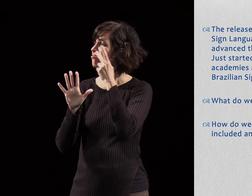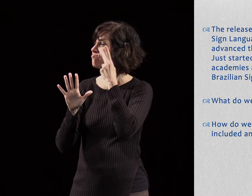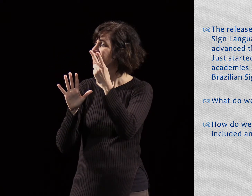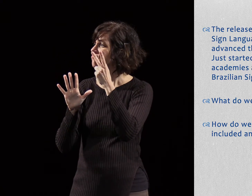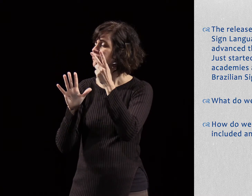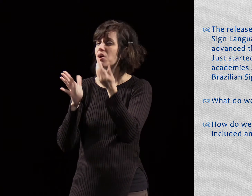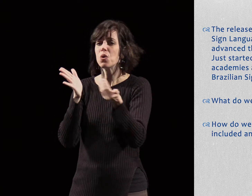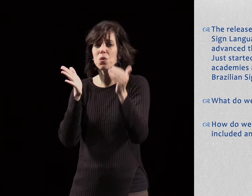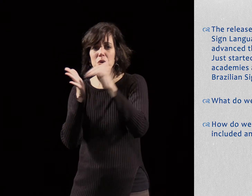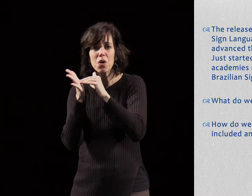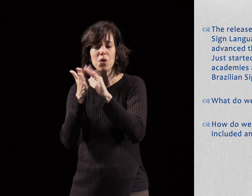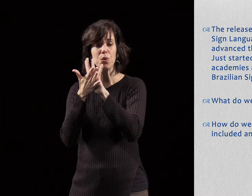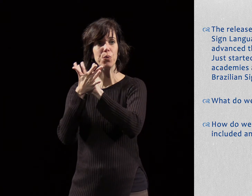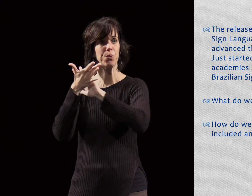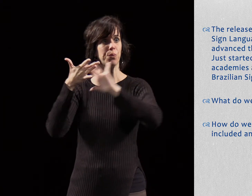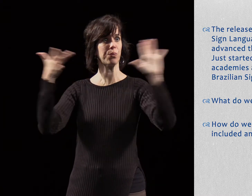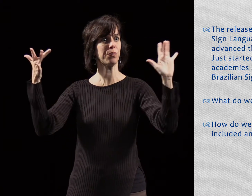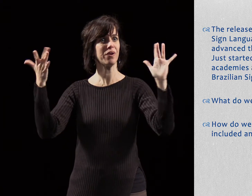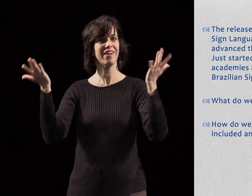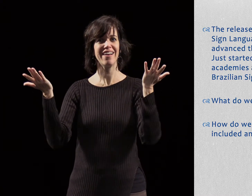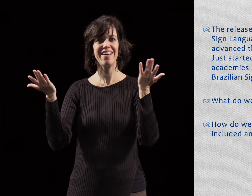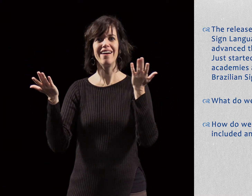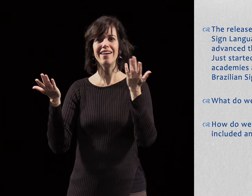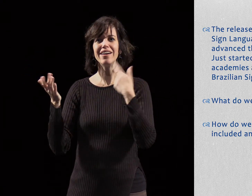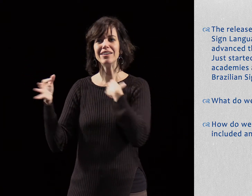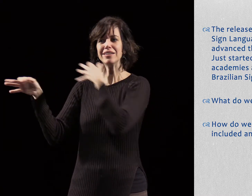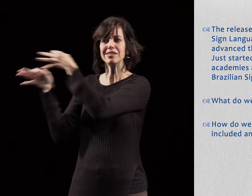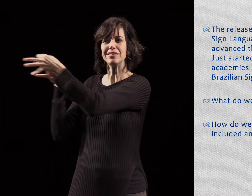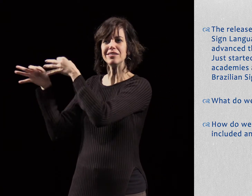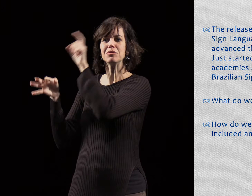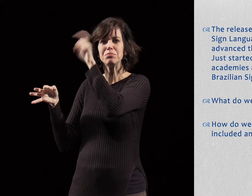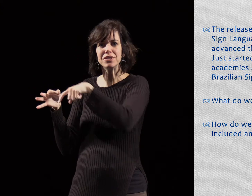you can't see them, so they should be redone to be preserved.